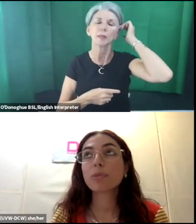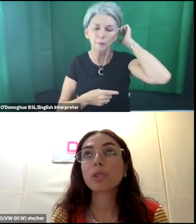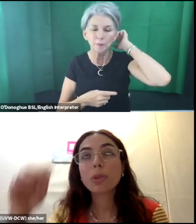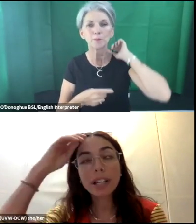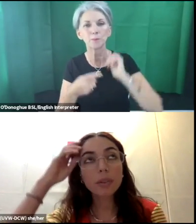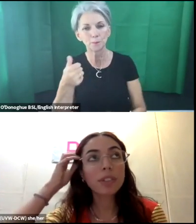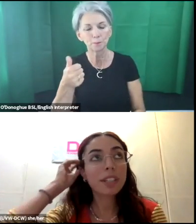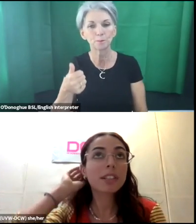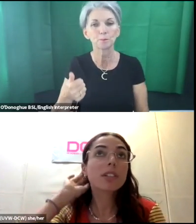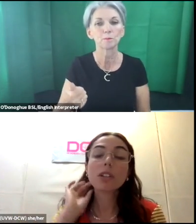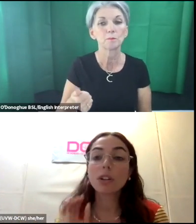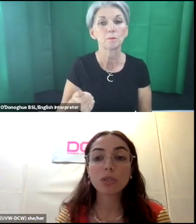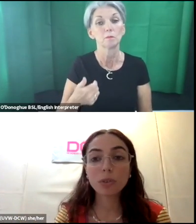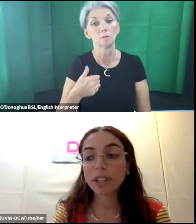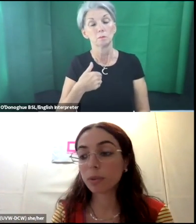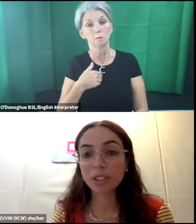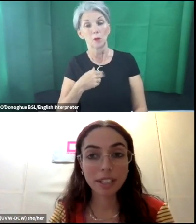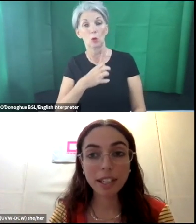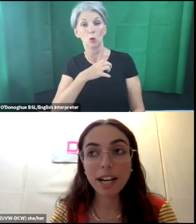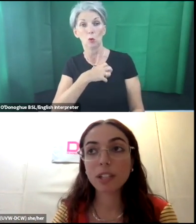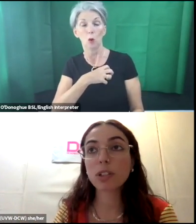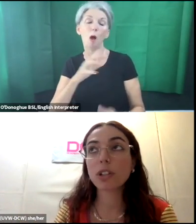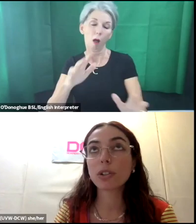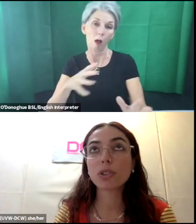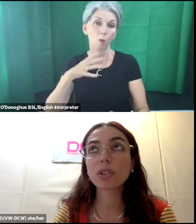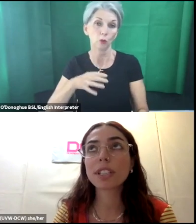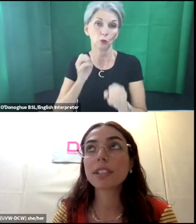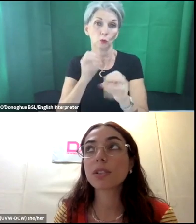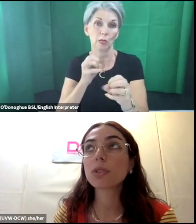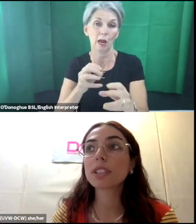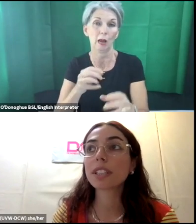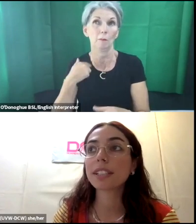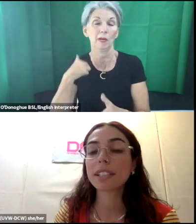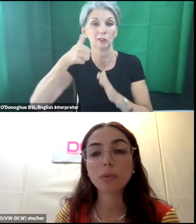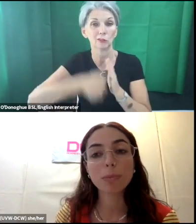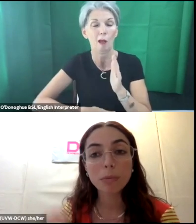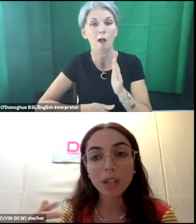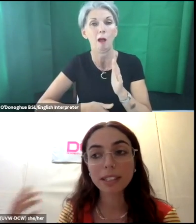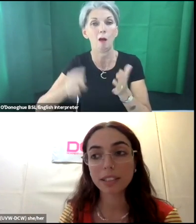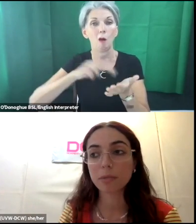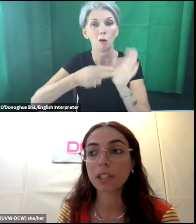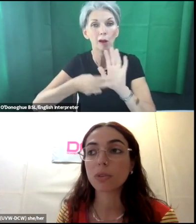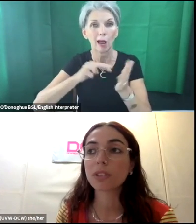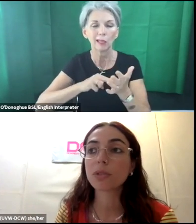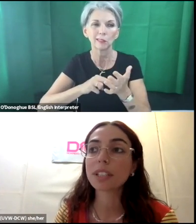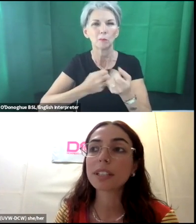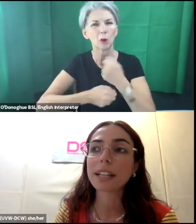So our union. Also, I want to say I started organising or being more active in my trade union